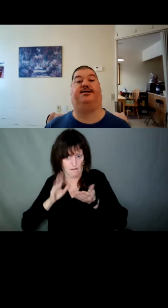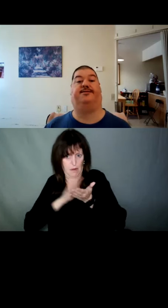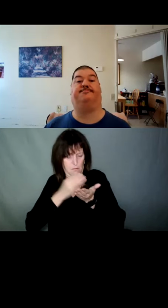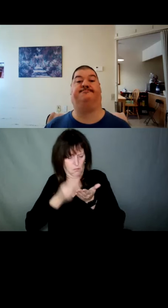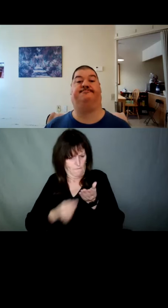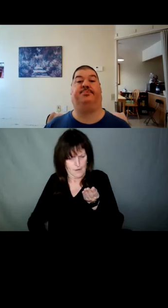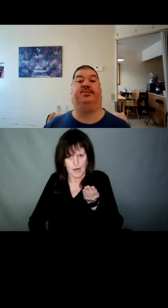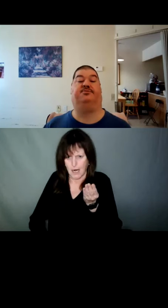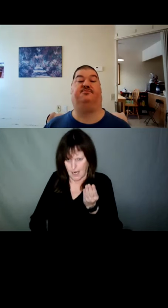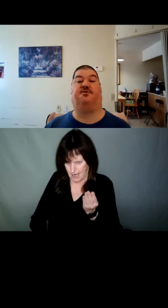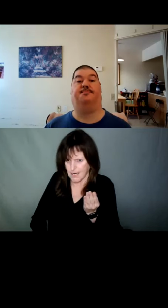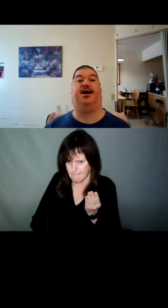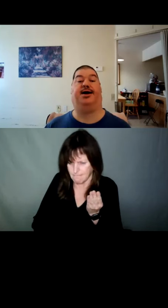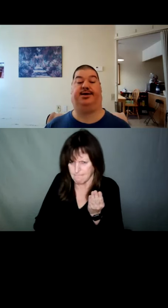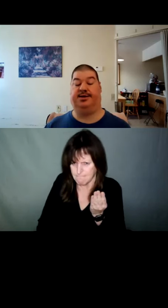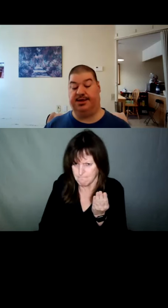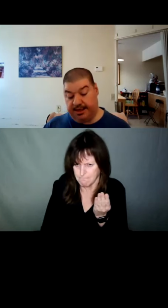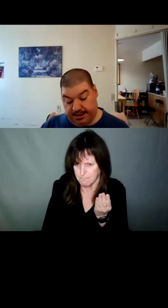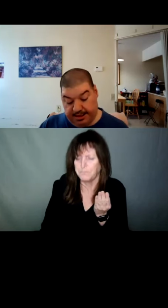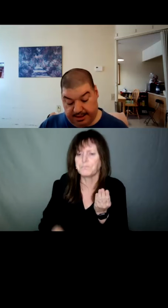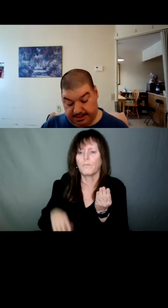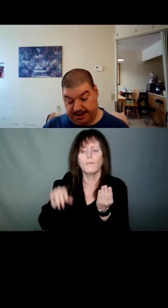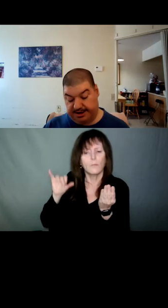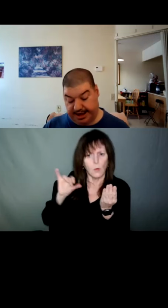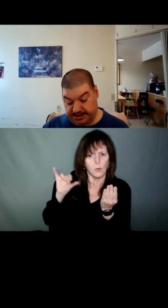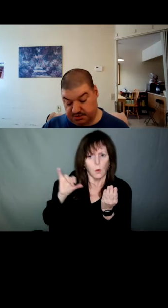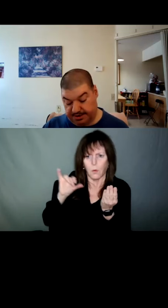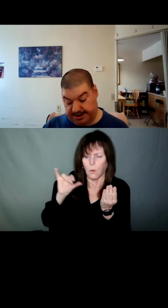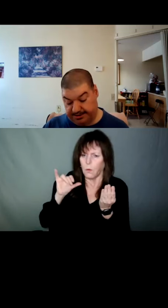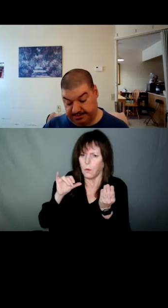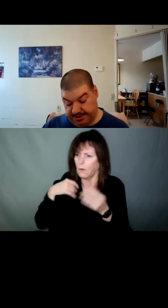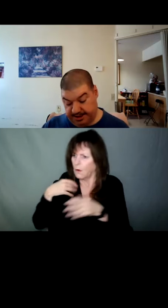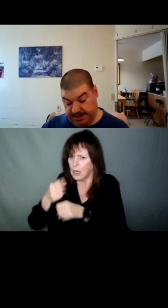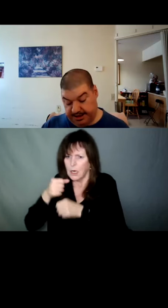home and community care phase 1 client .